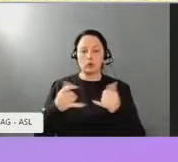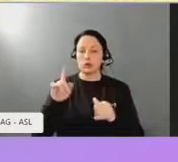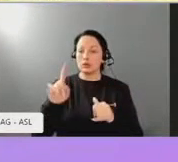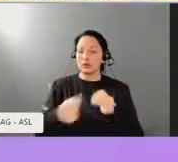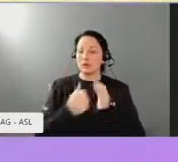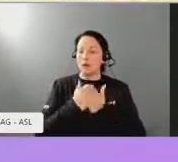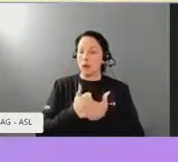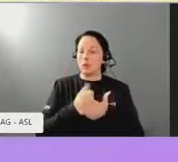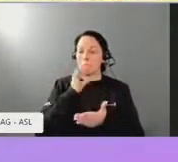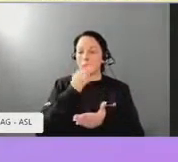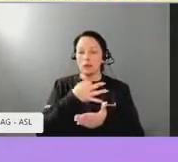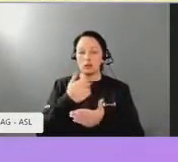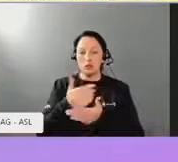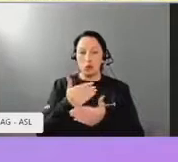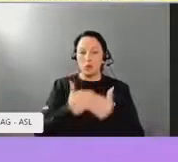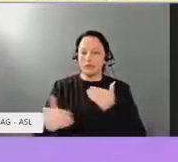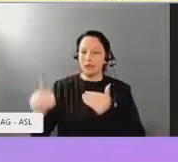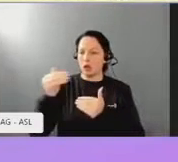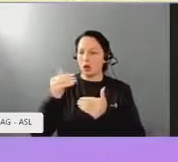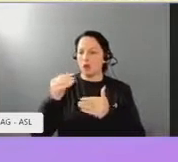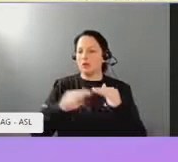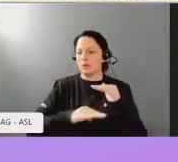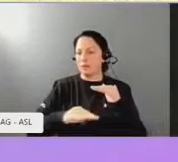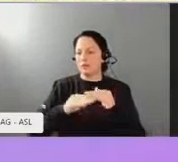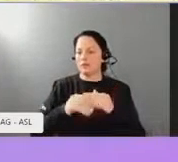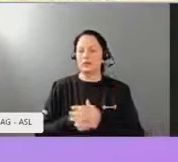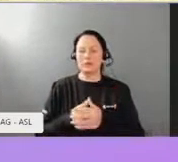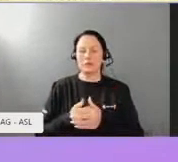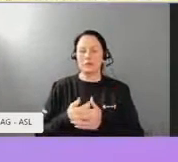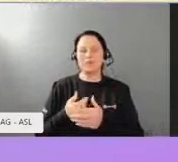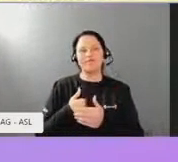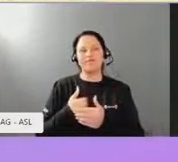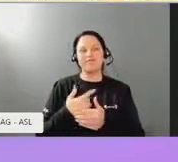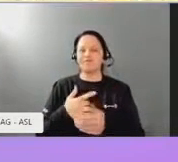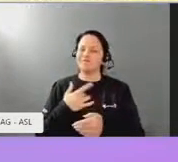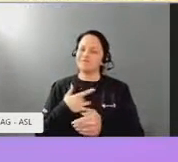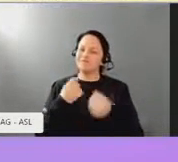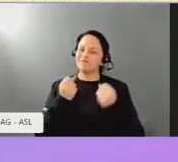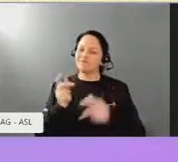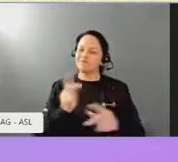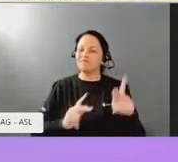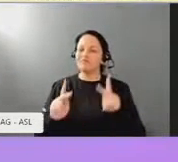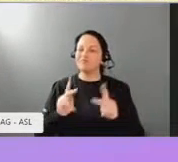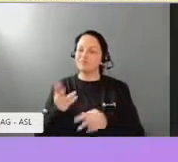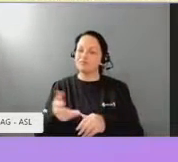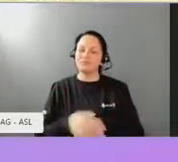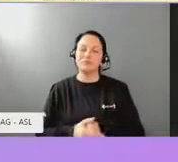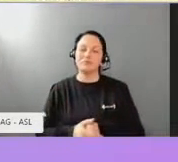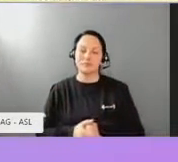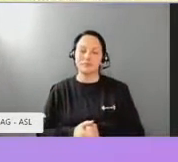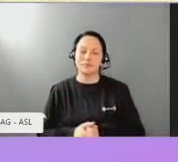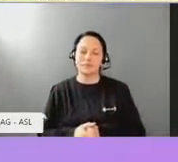and tricks content into your and delivery, but still you need help from experts just to go beyond the